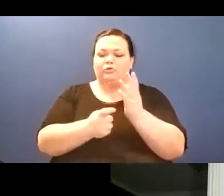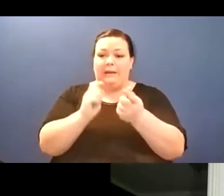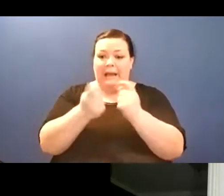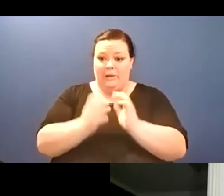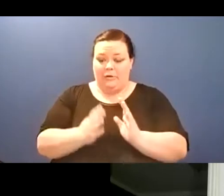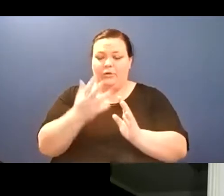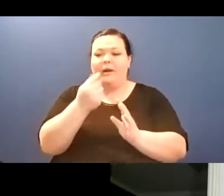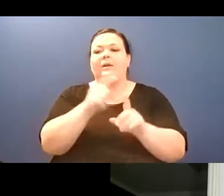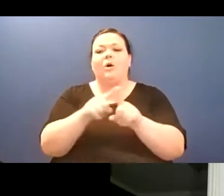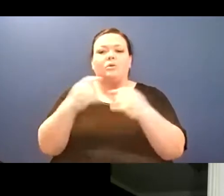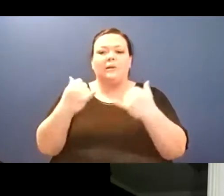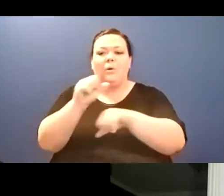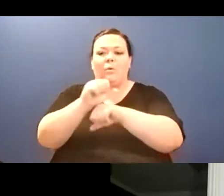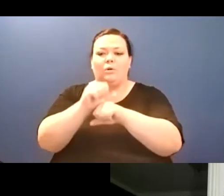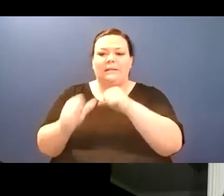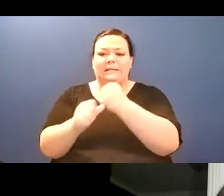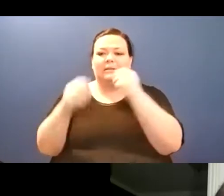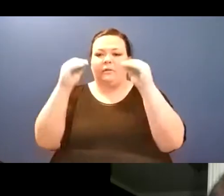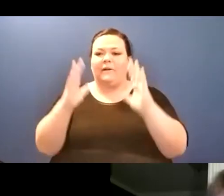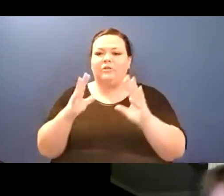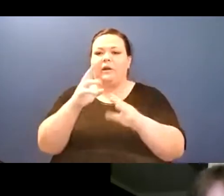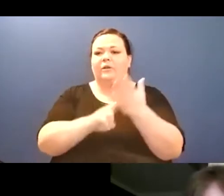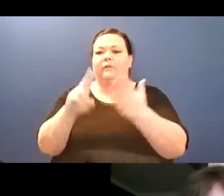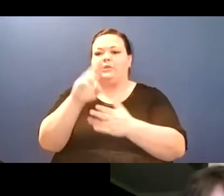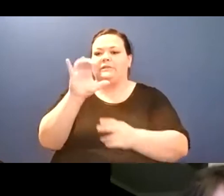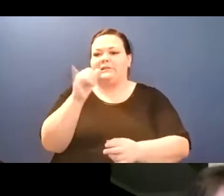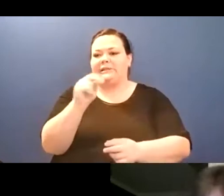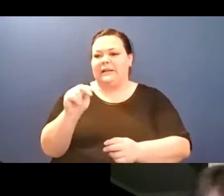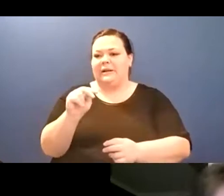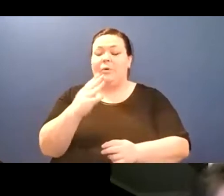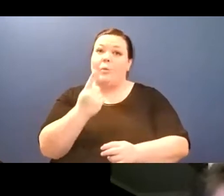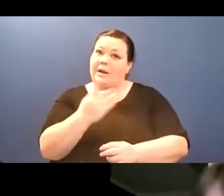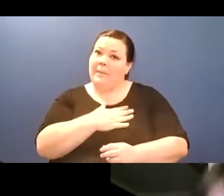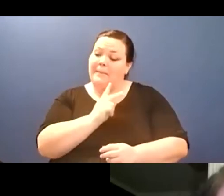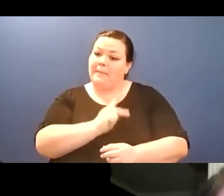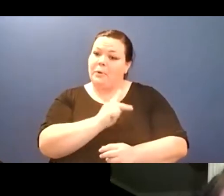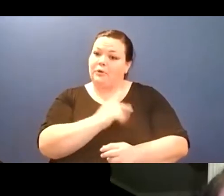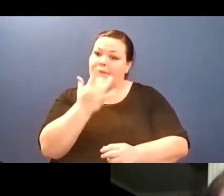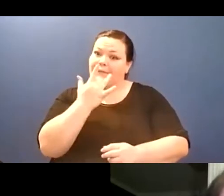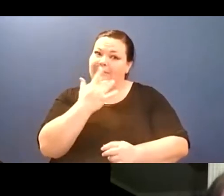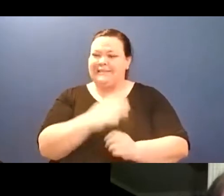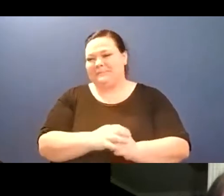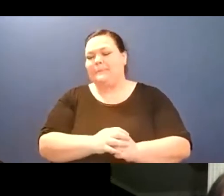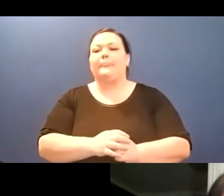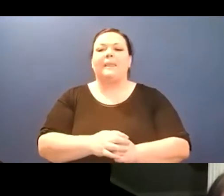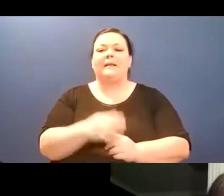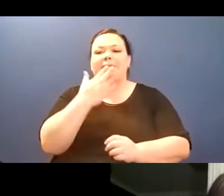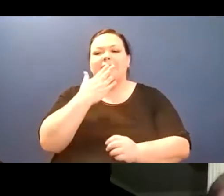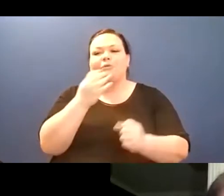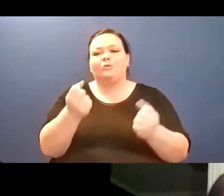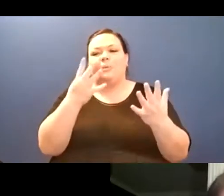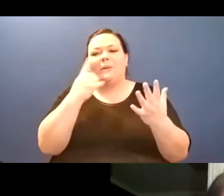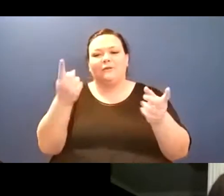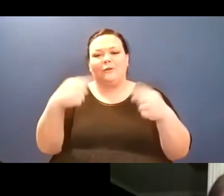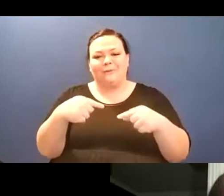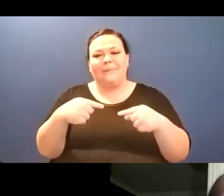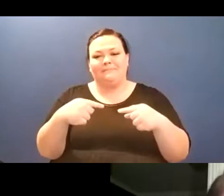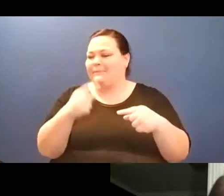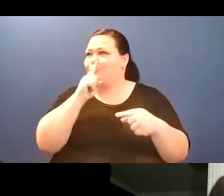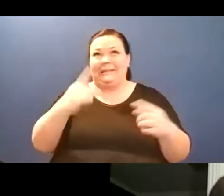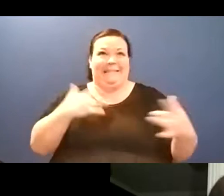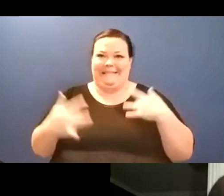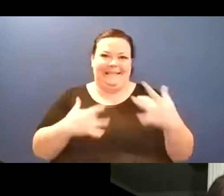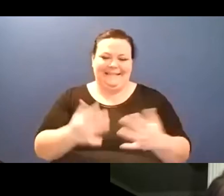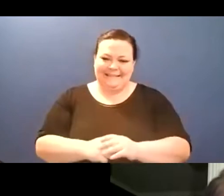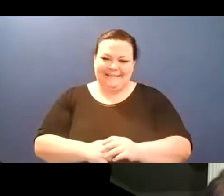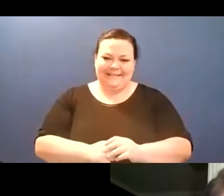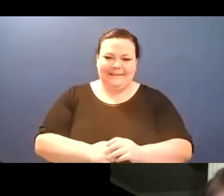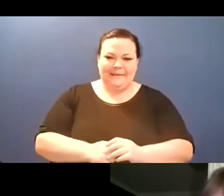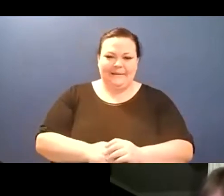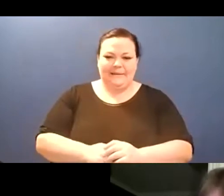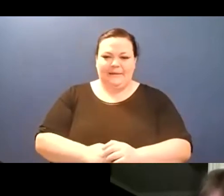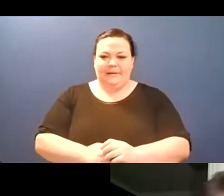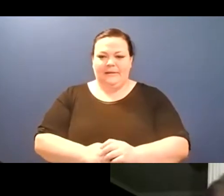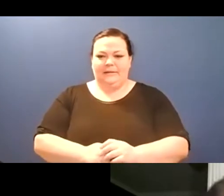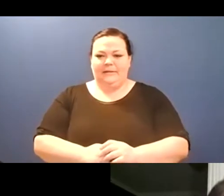of crazy, um, so, uh, thank you also to everyone at, um, Open Mouth and, uh, especially to Megan,